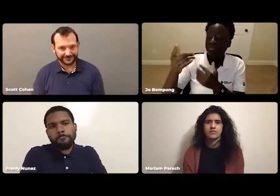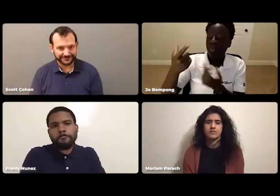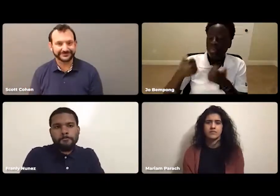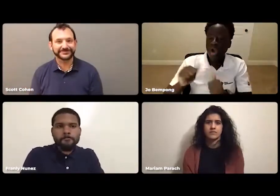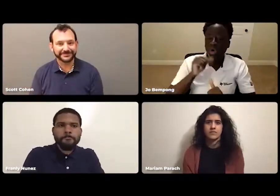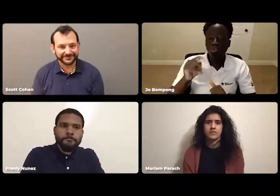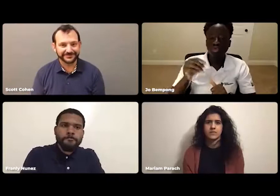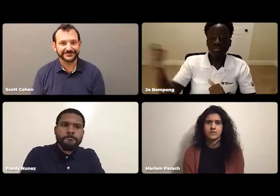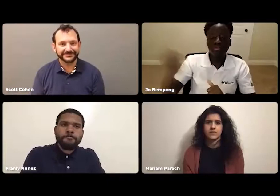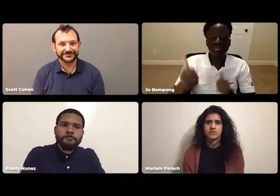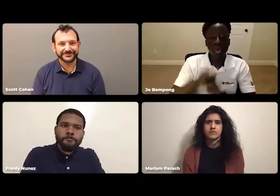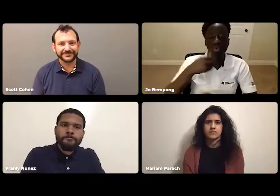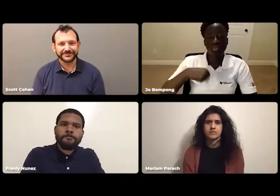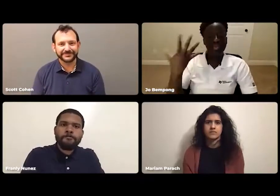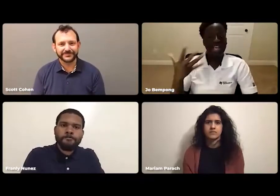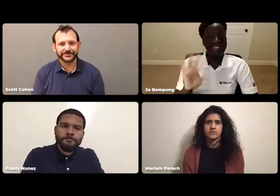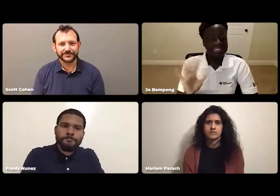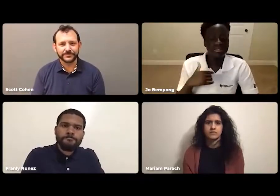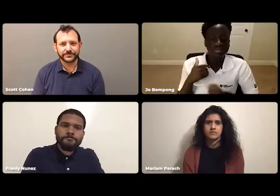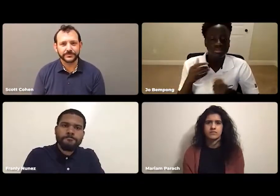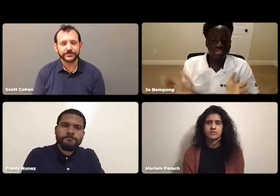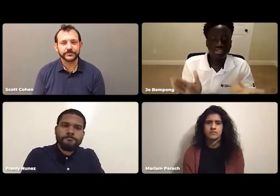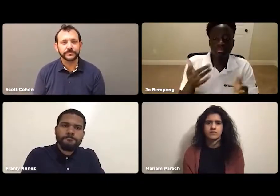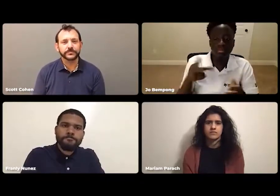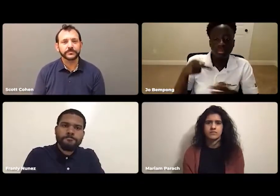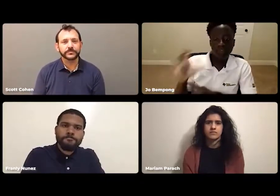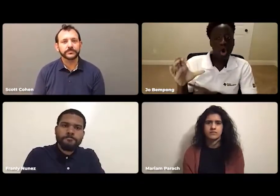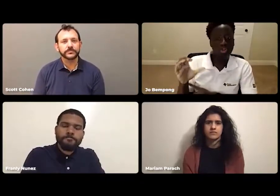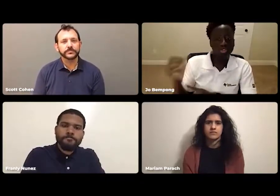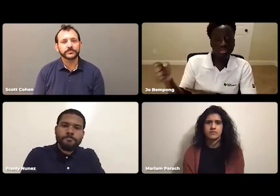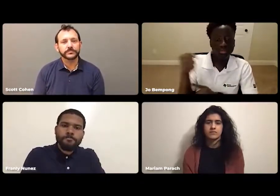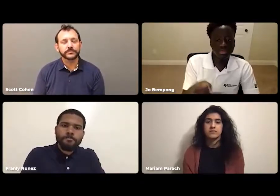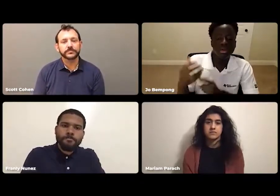see different booths, and different types of employment?